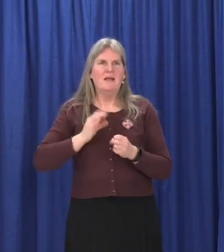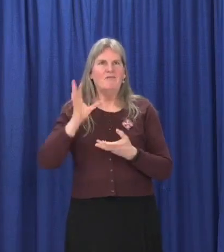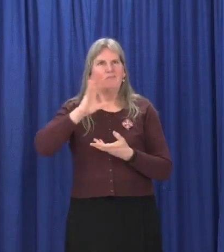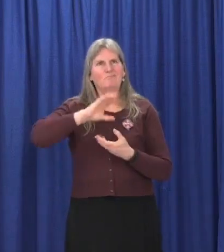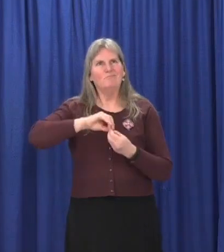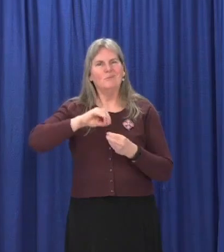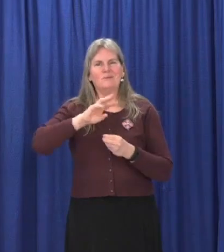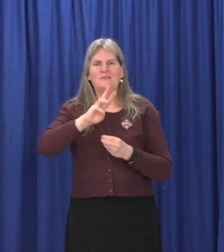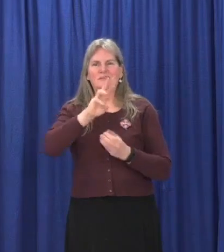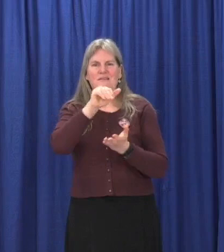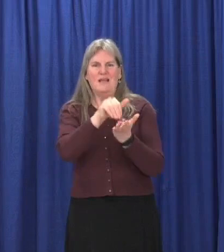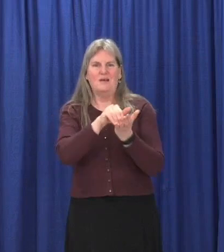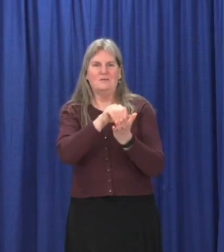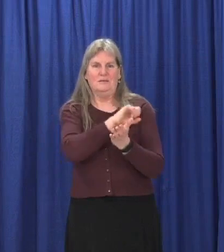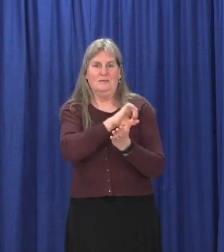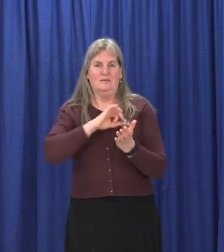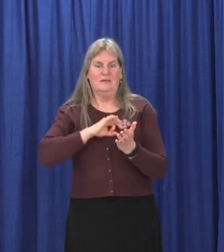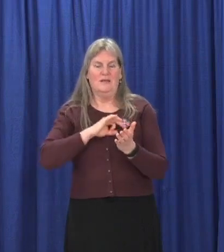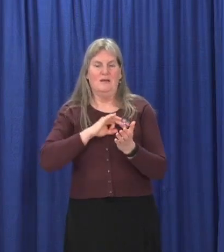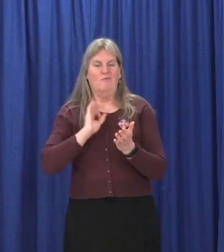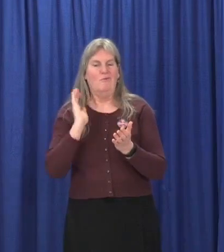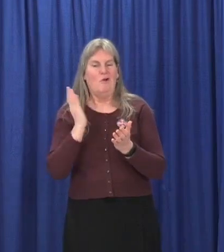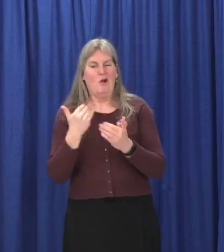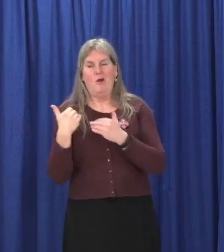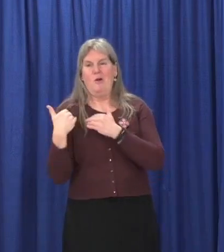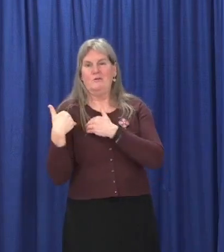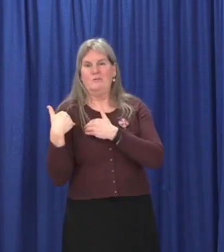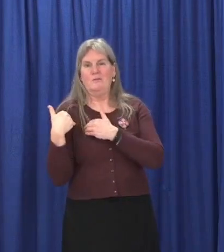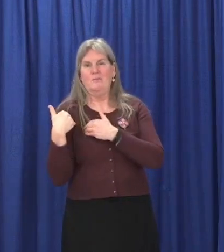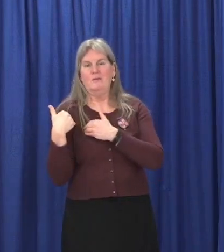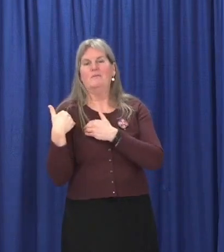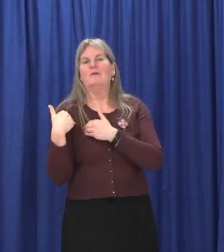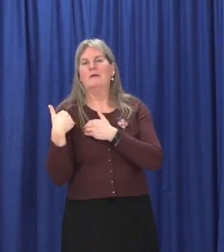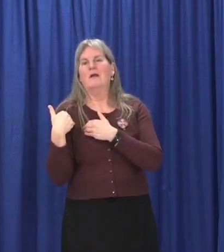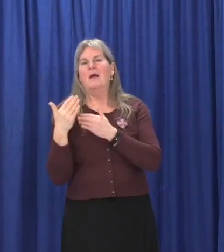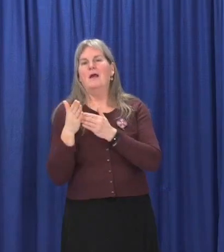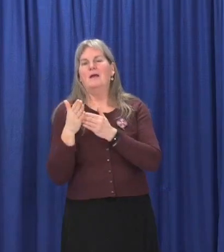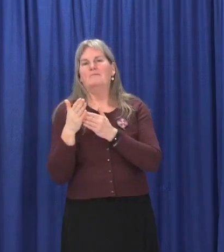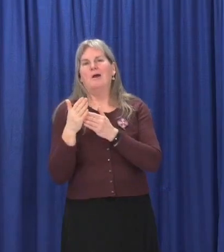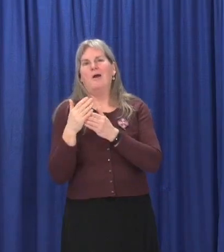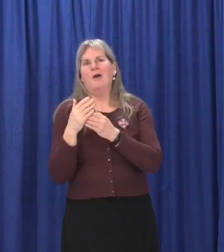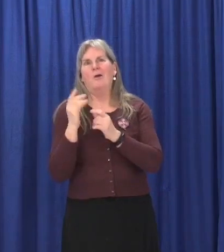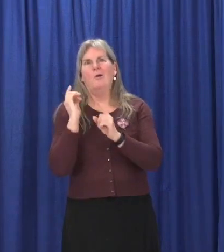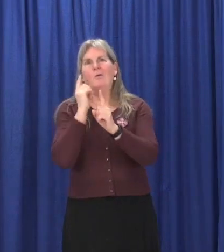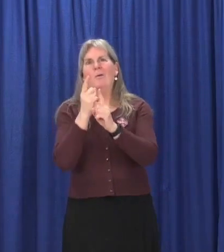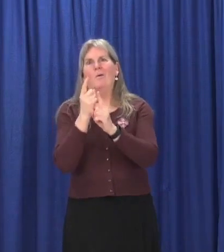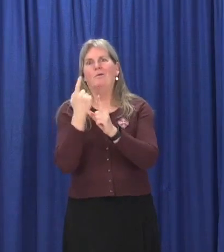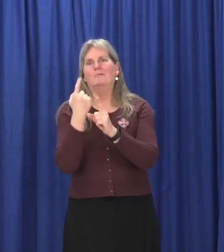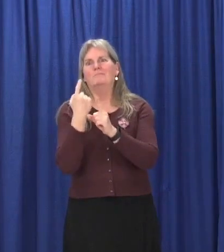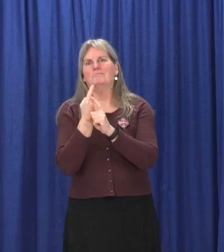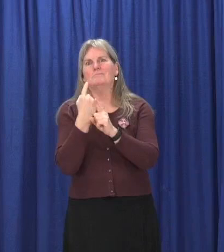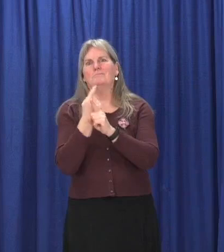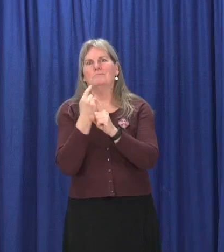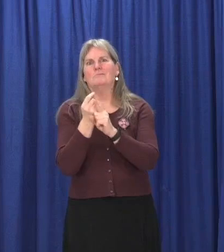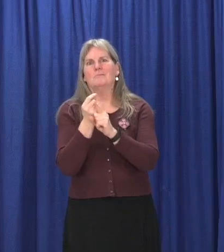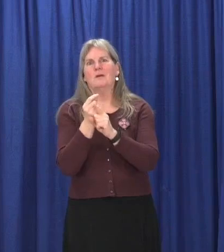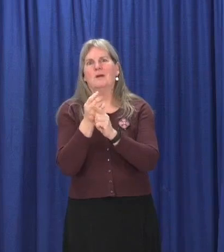do our part to make sure that the public health of Yukoners is paramount in our decisions.